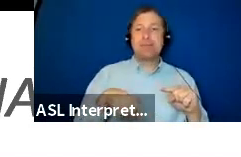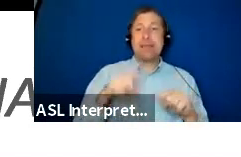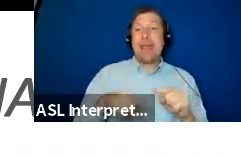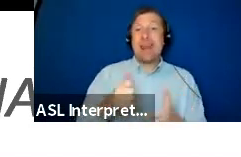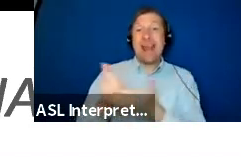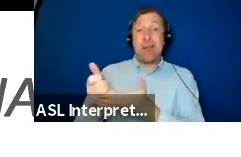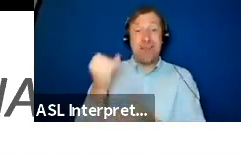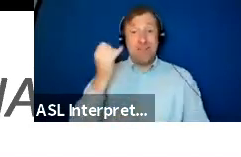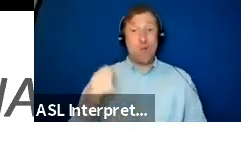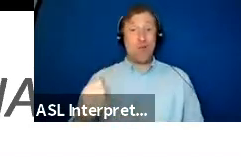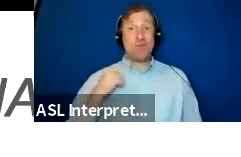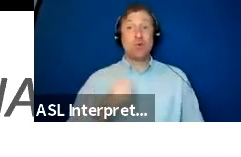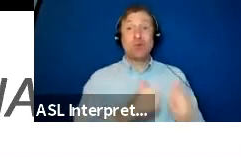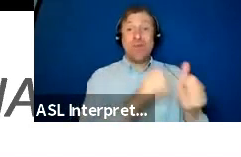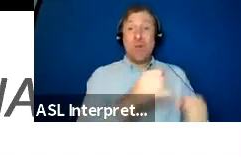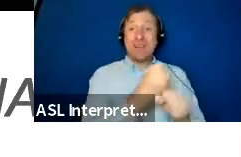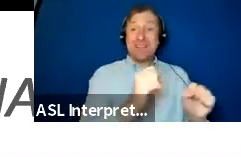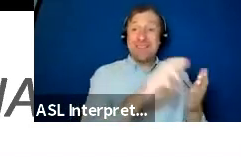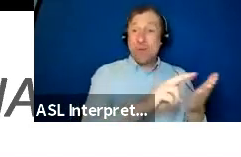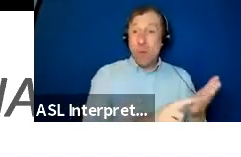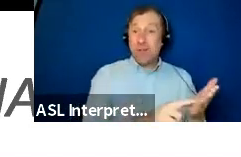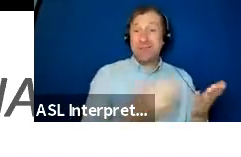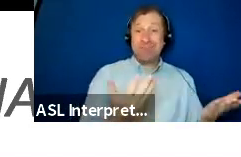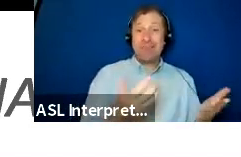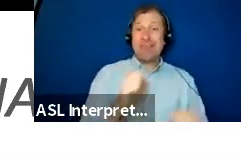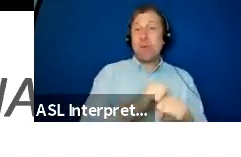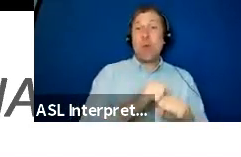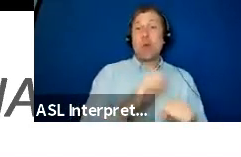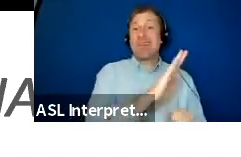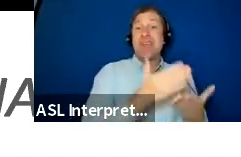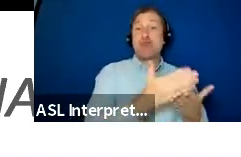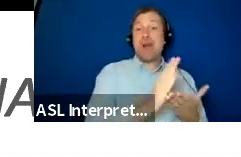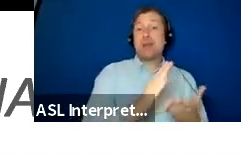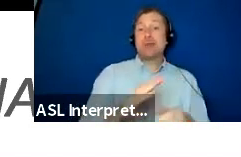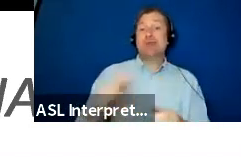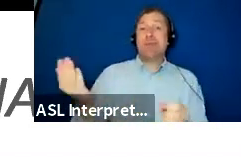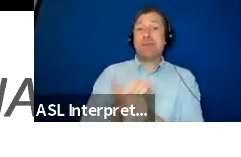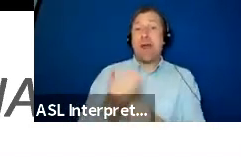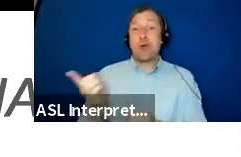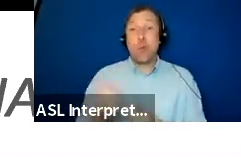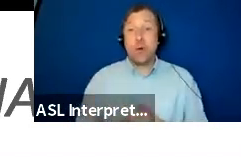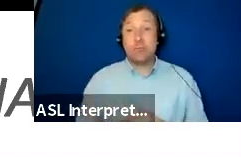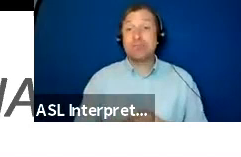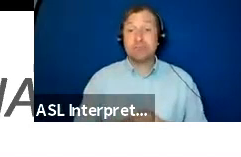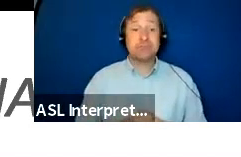If you're refusing to comply with safety protocols, then the employer will be within their rights to terminate your employment. And the union will not be able to